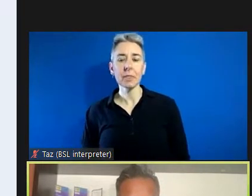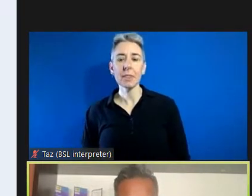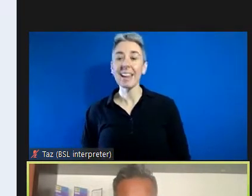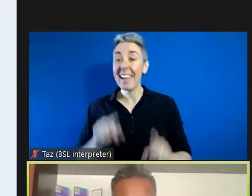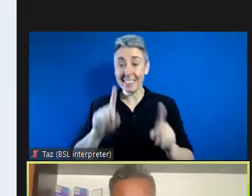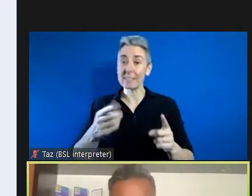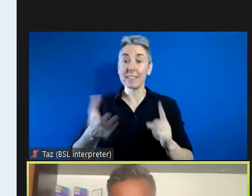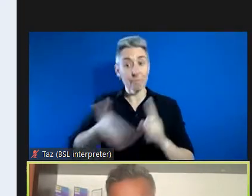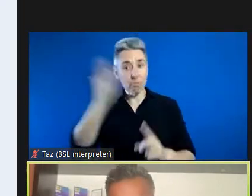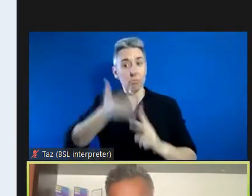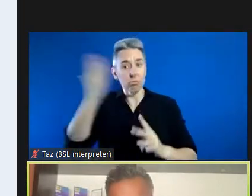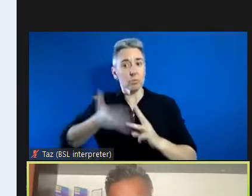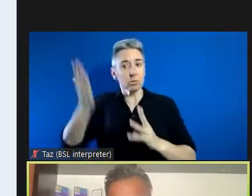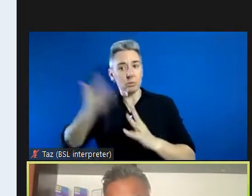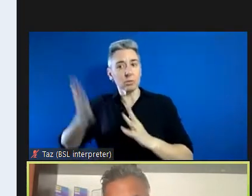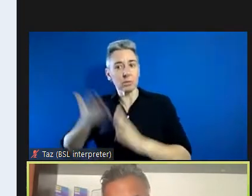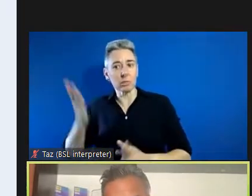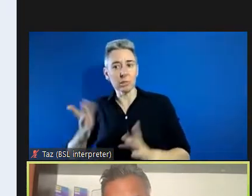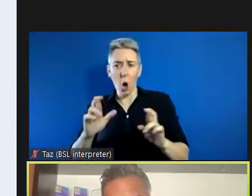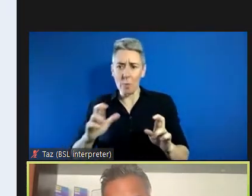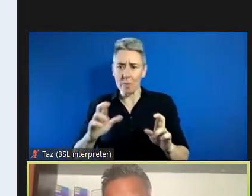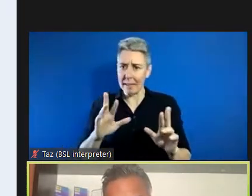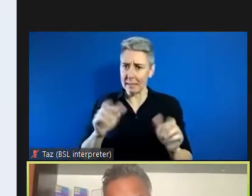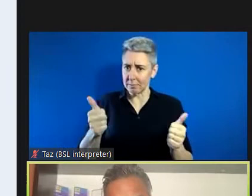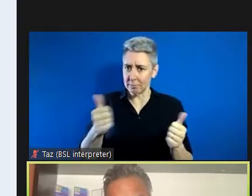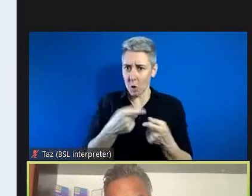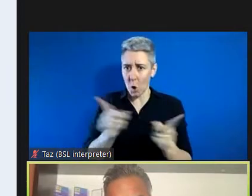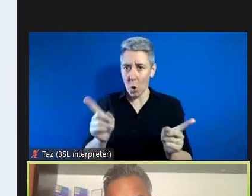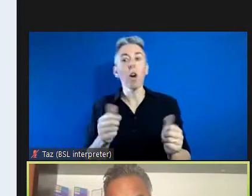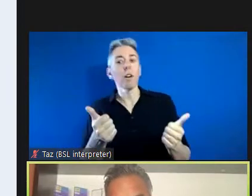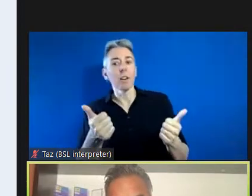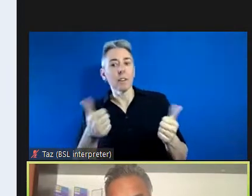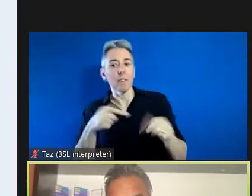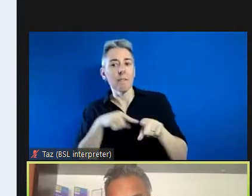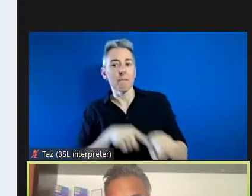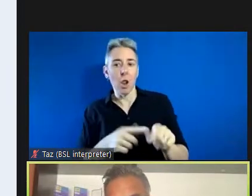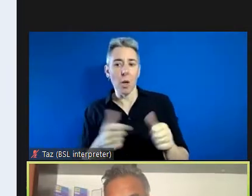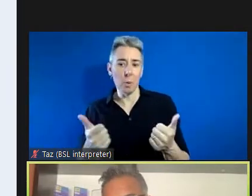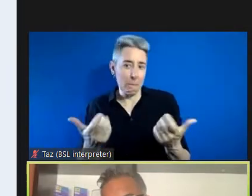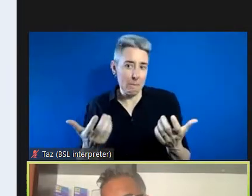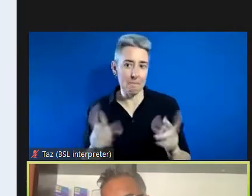as I can, but making sure it's as accessible to as many as you as I can as well. So the question is,